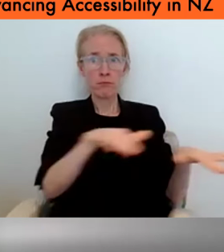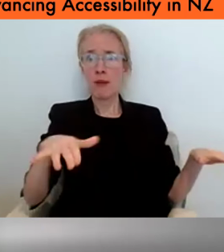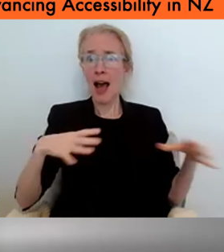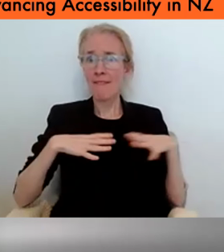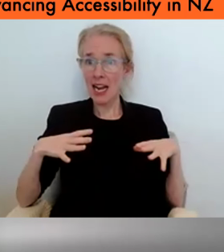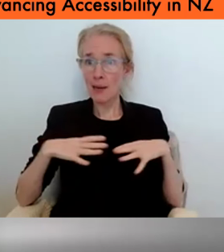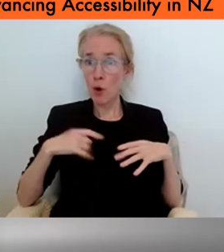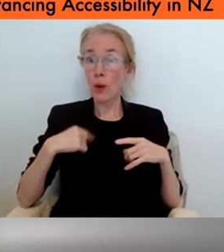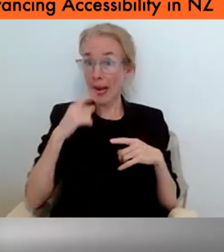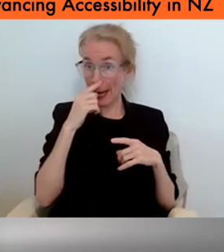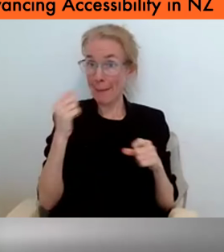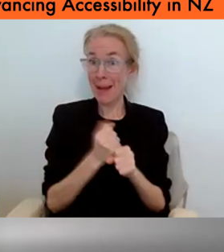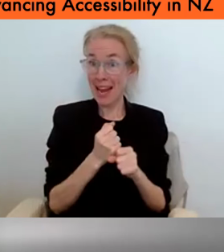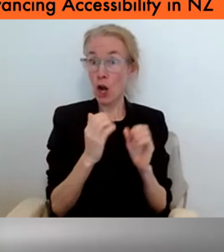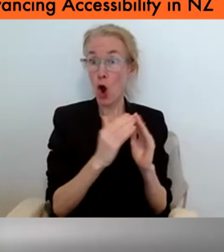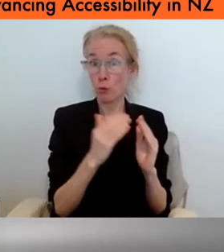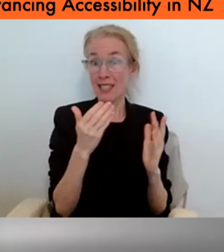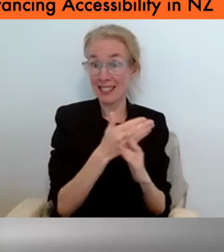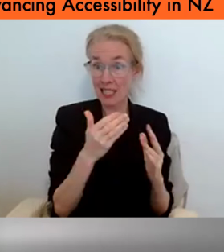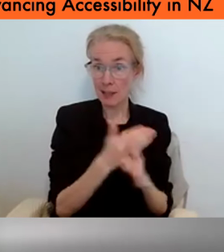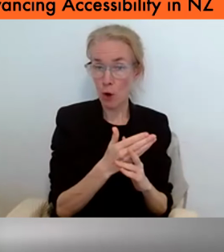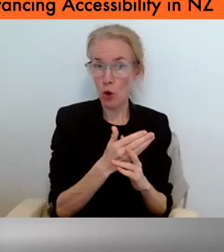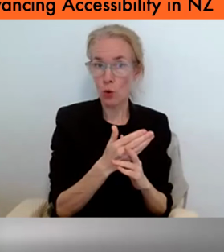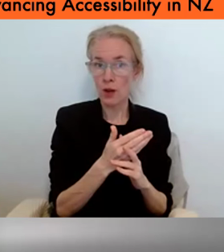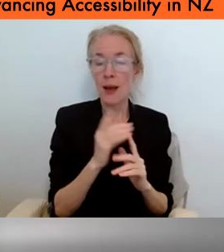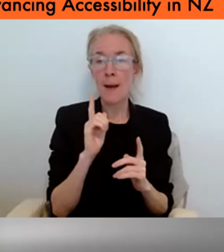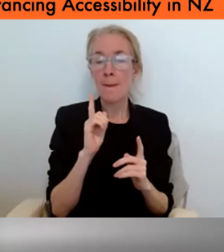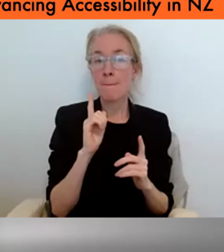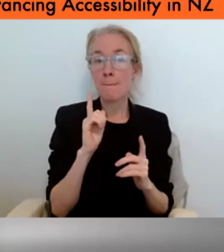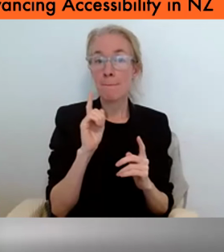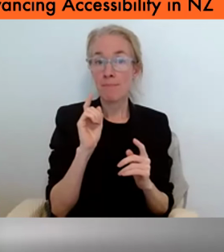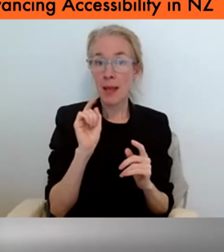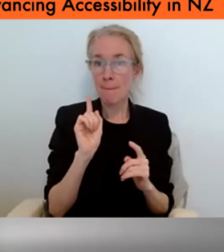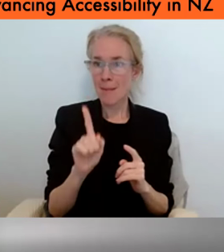not a problem. But we can't change the physical limitations of our